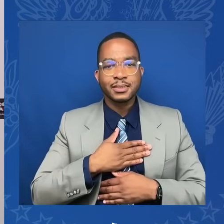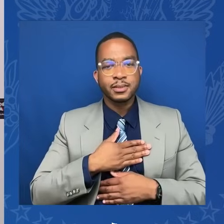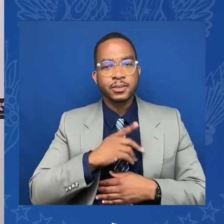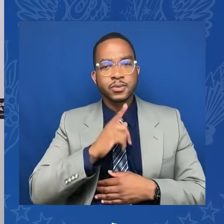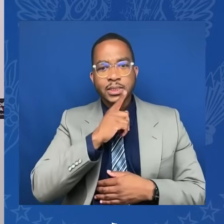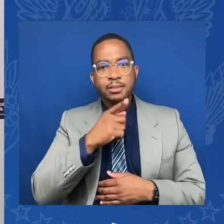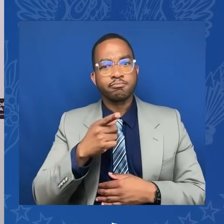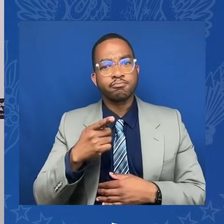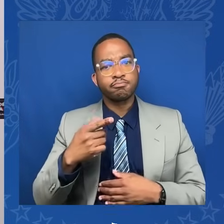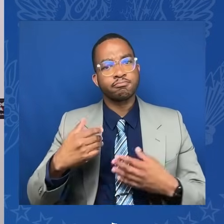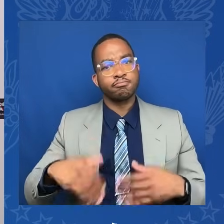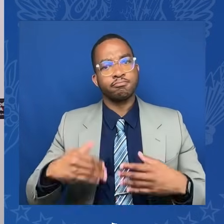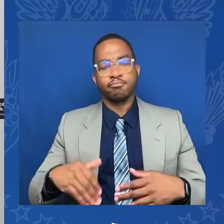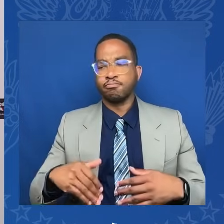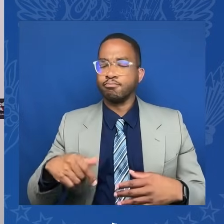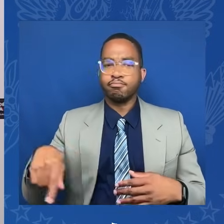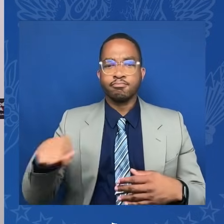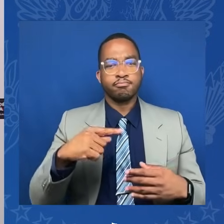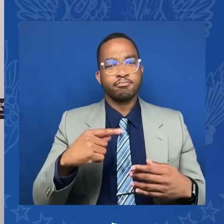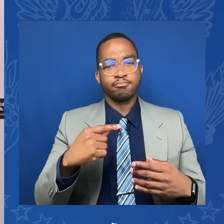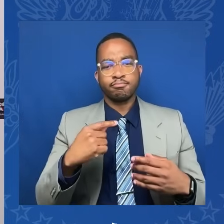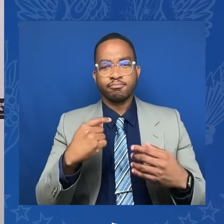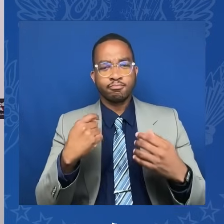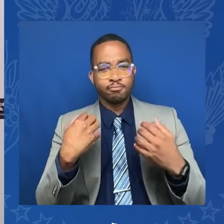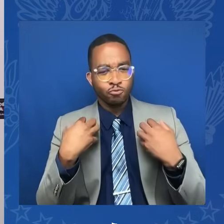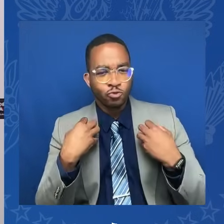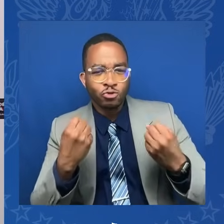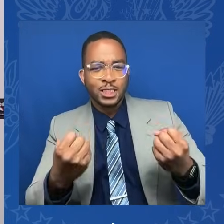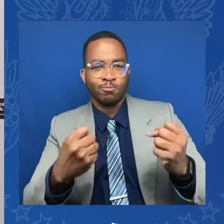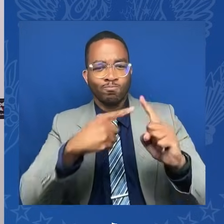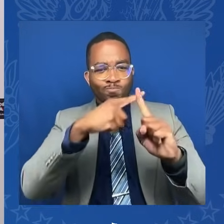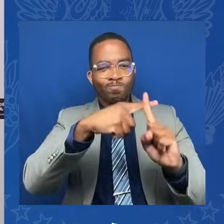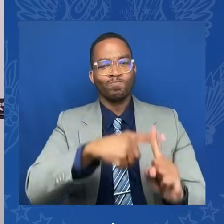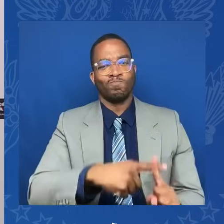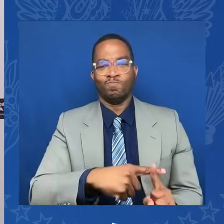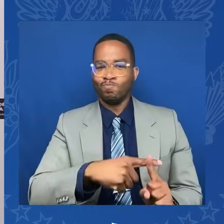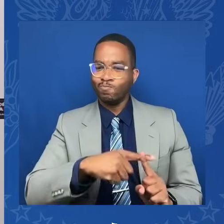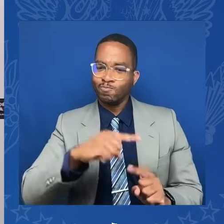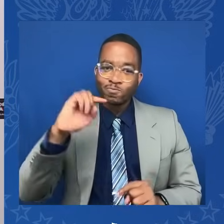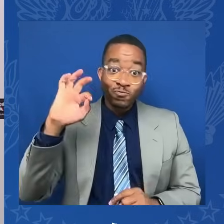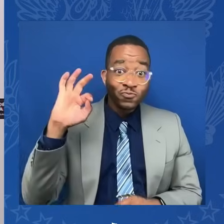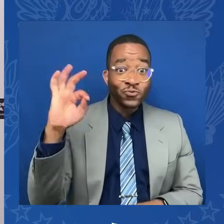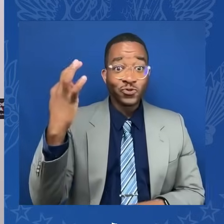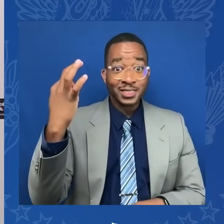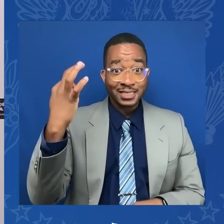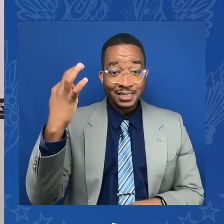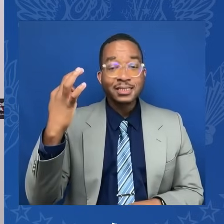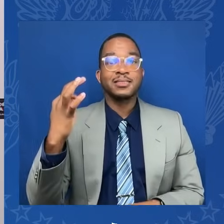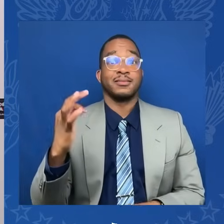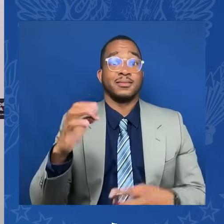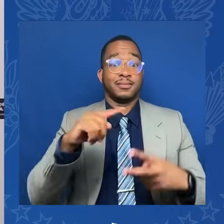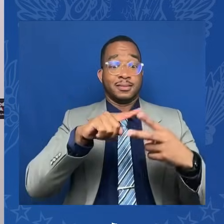and what binds France and the United States of America.